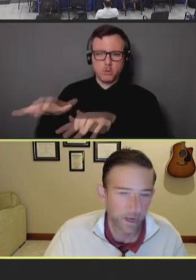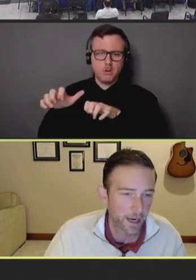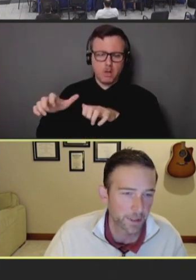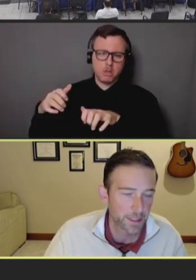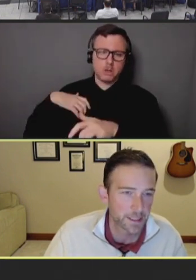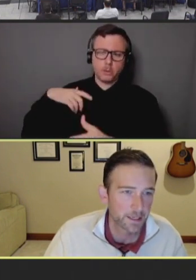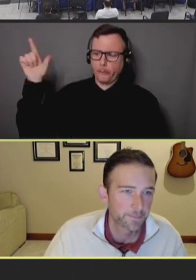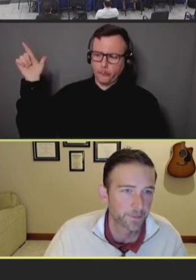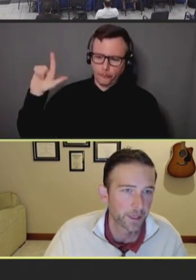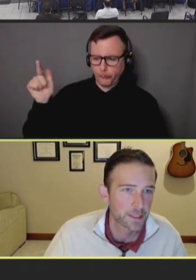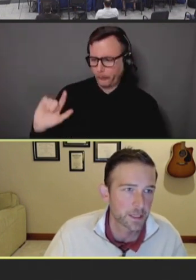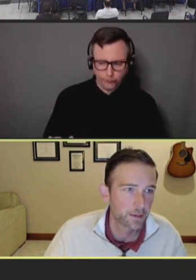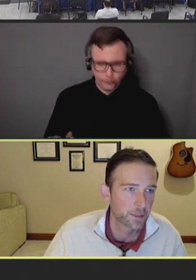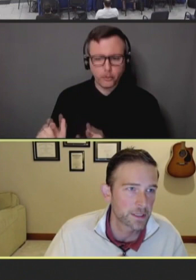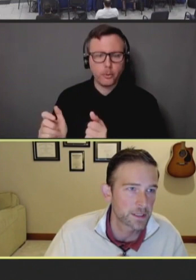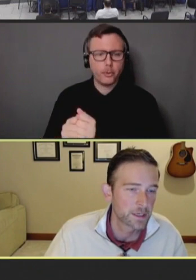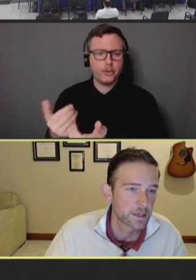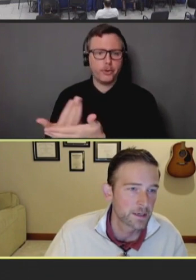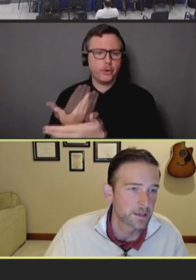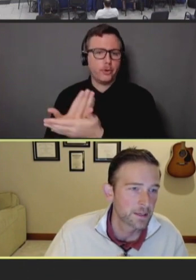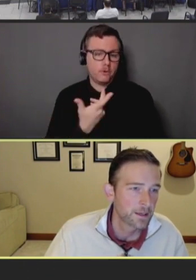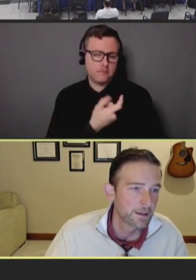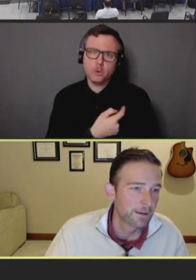happy to see. Next slide, please.